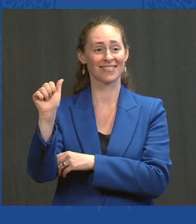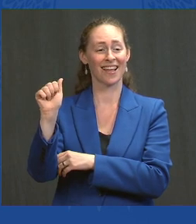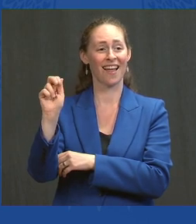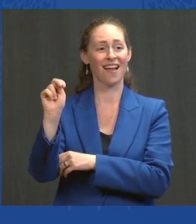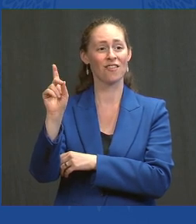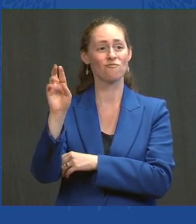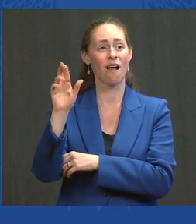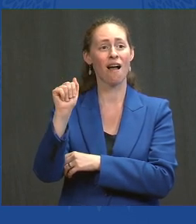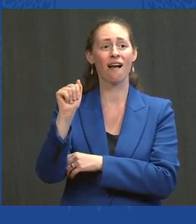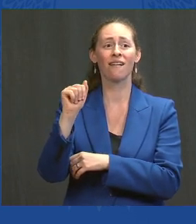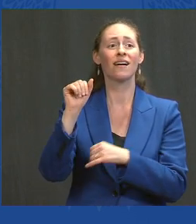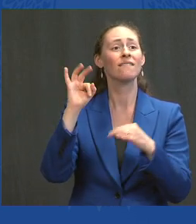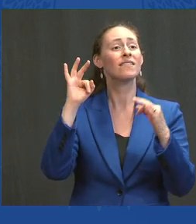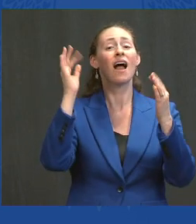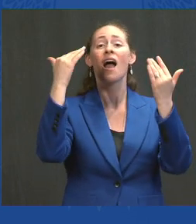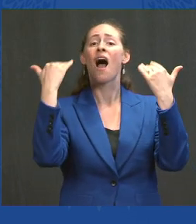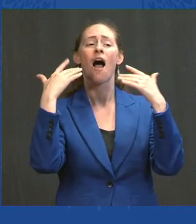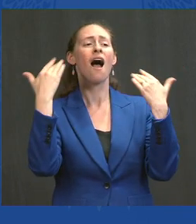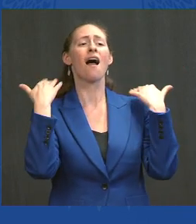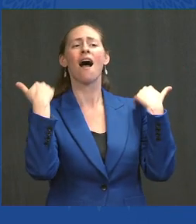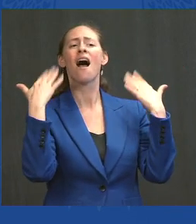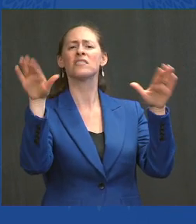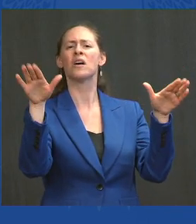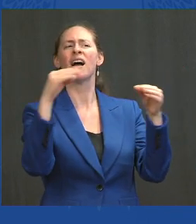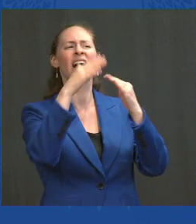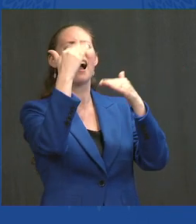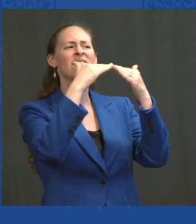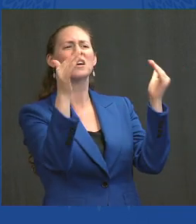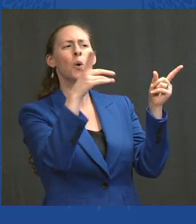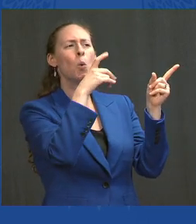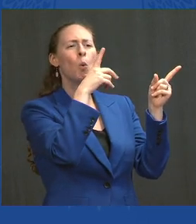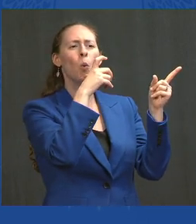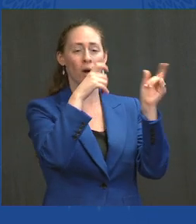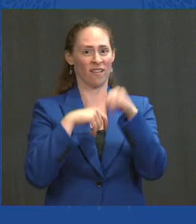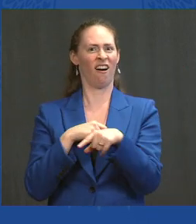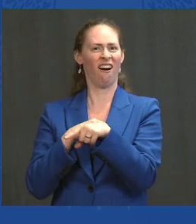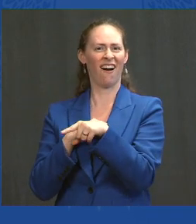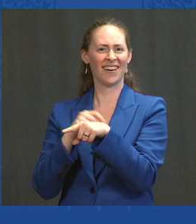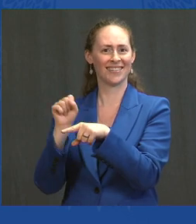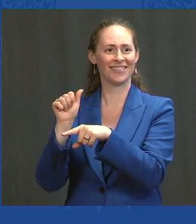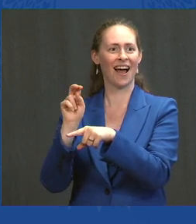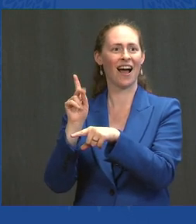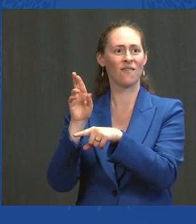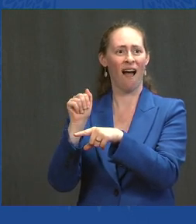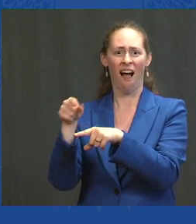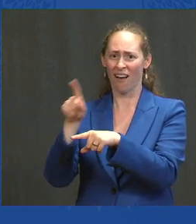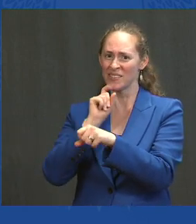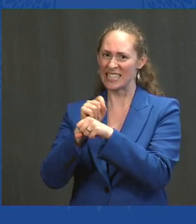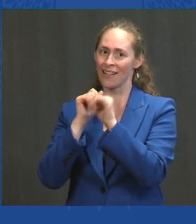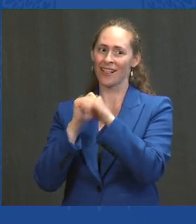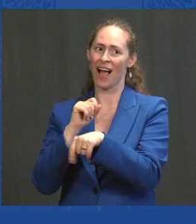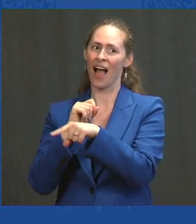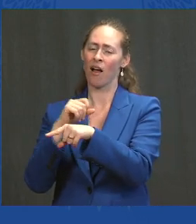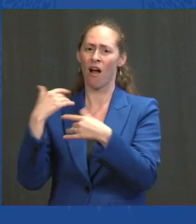as I told you, having spent a lot of time in the ICU -- they're all nurses, male and female.